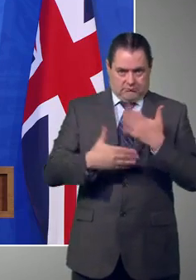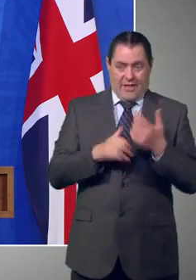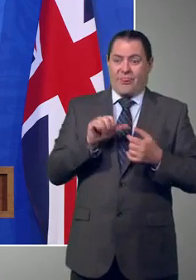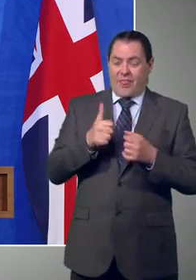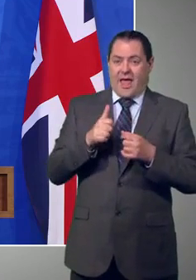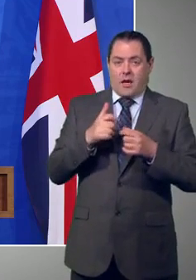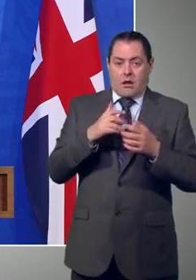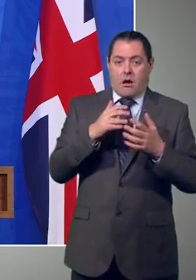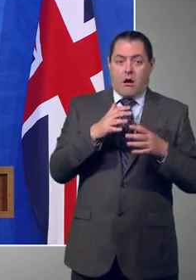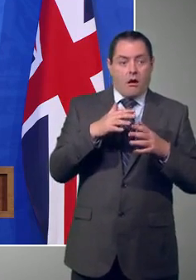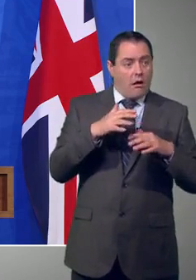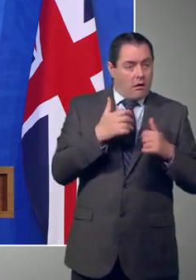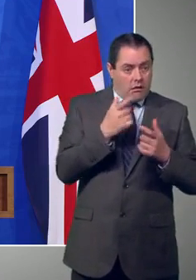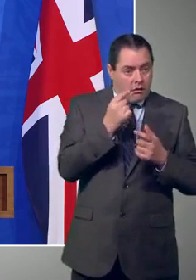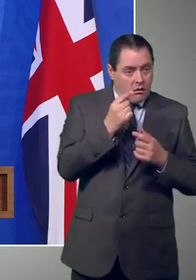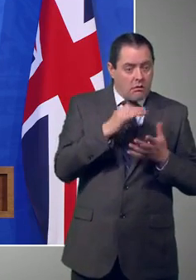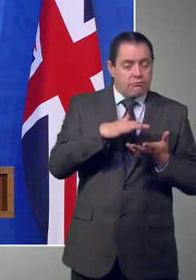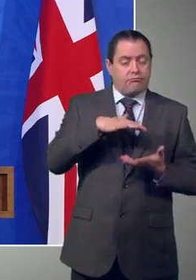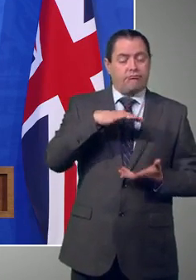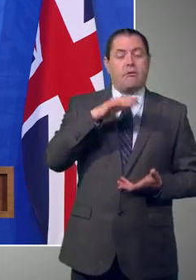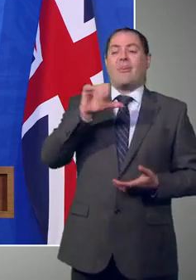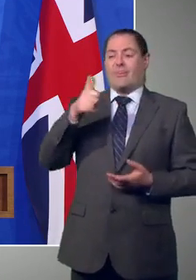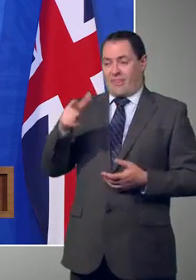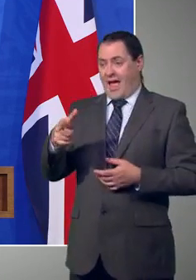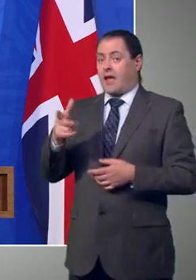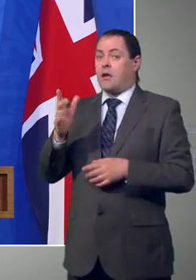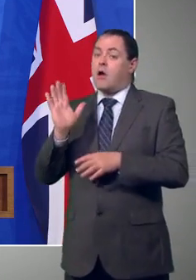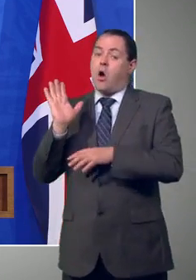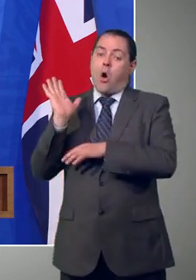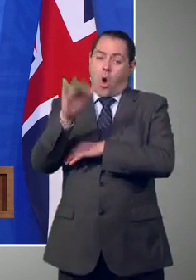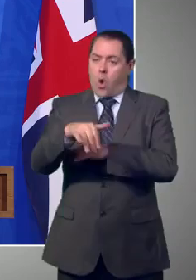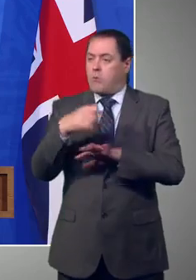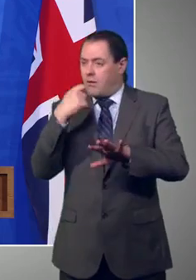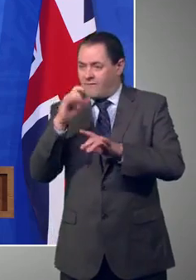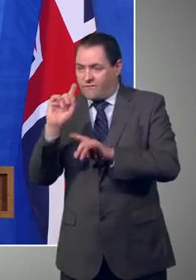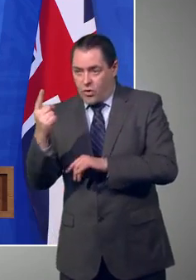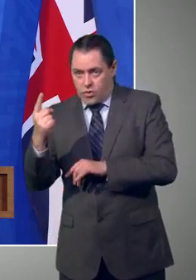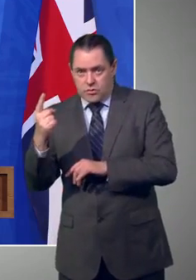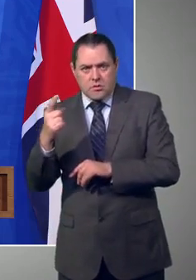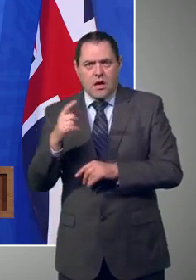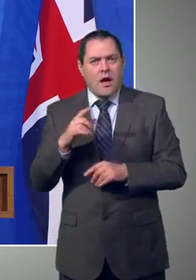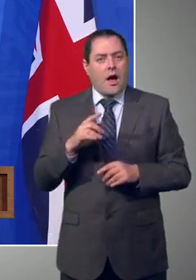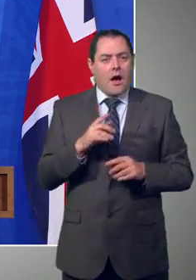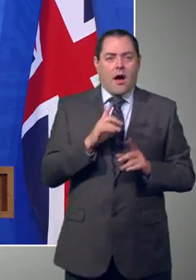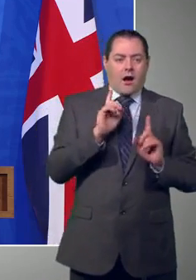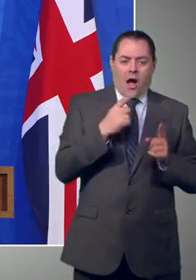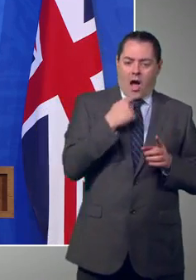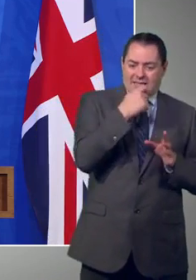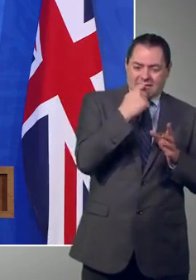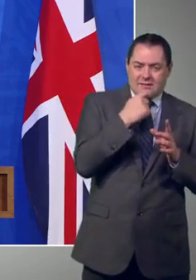everybody before going to care homes, but we can only do that. Once we have the testing